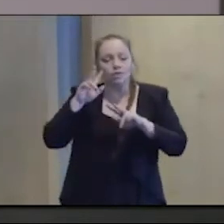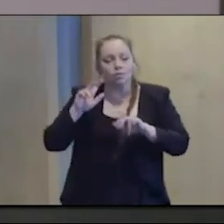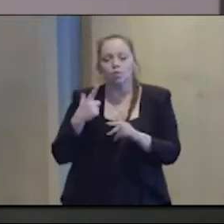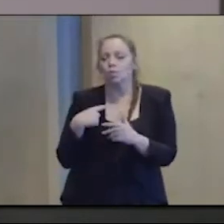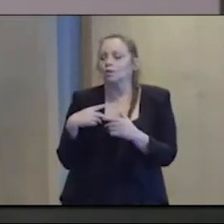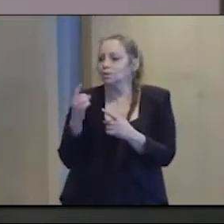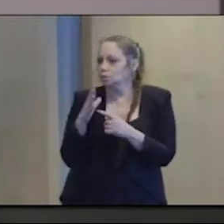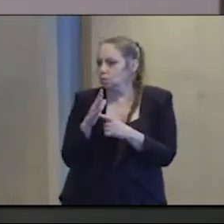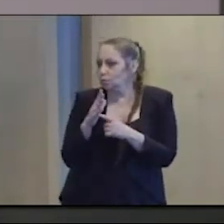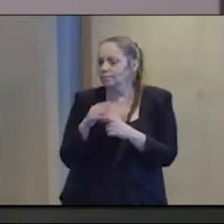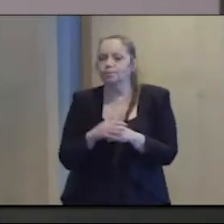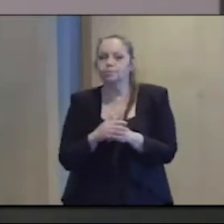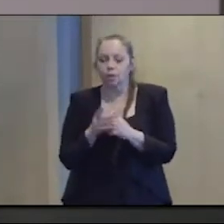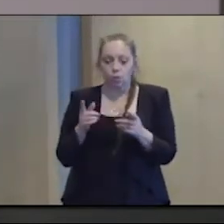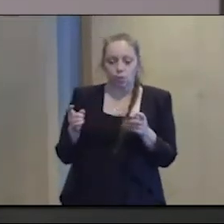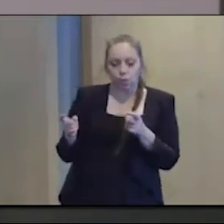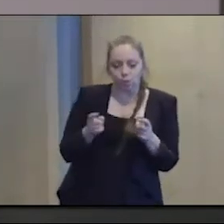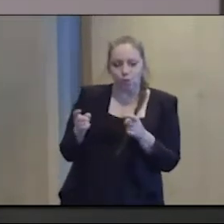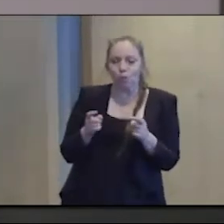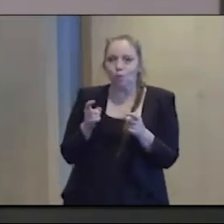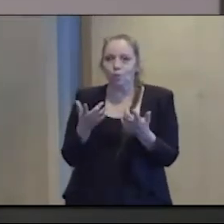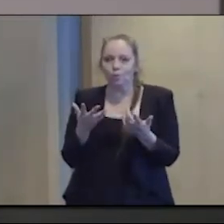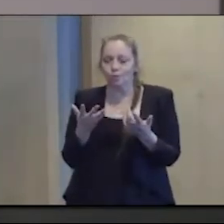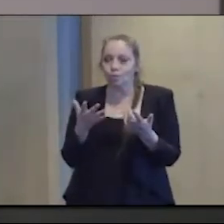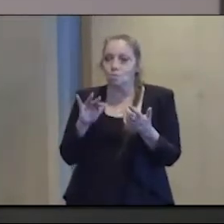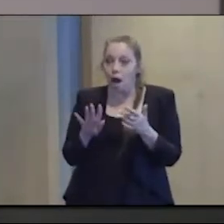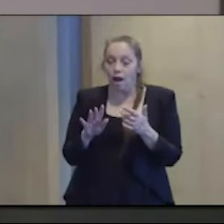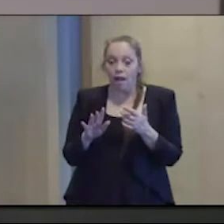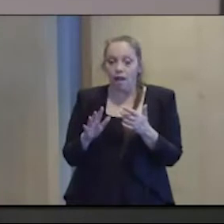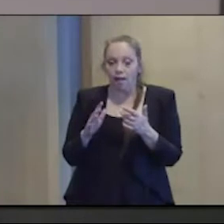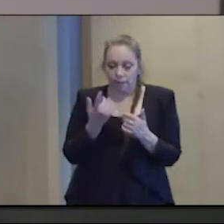that's supposed to control our use. There's been obviously subsequent agreements like the Paris